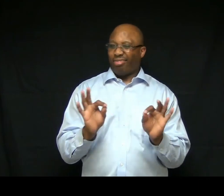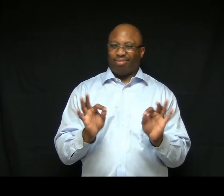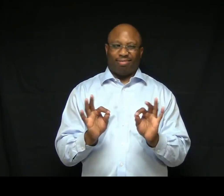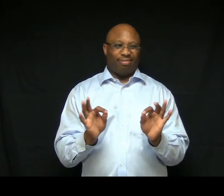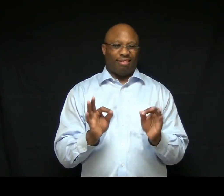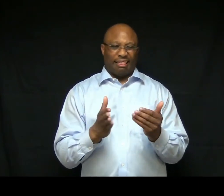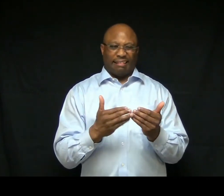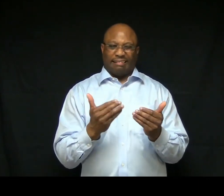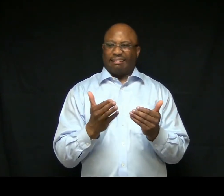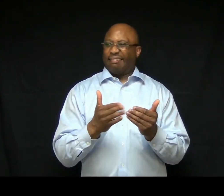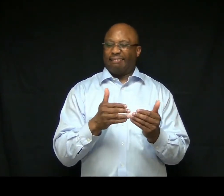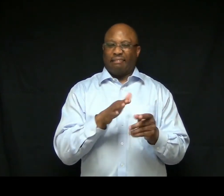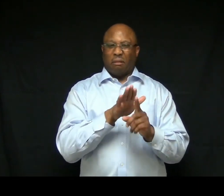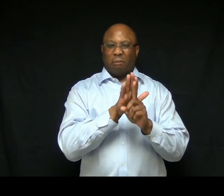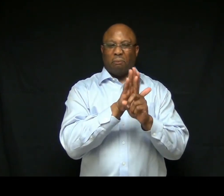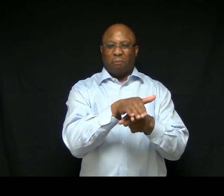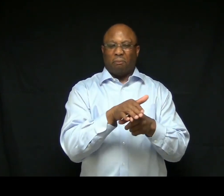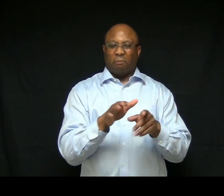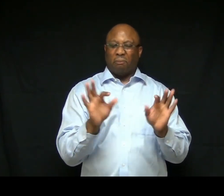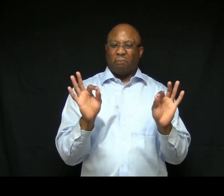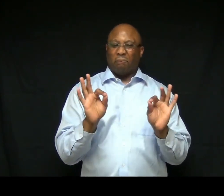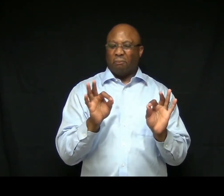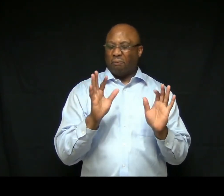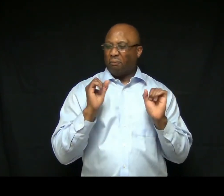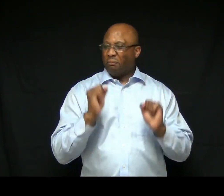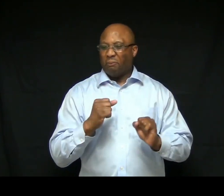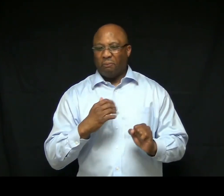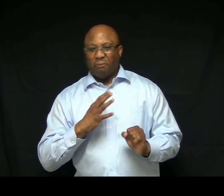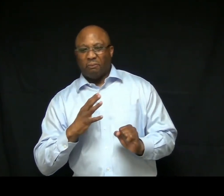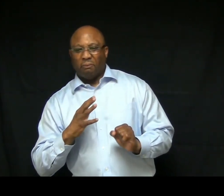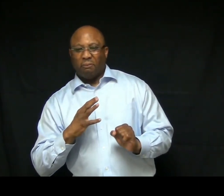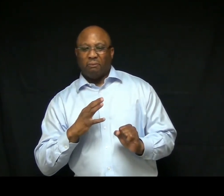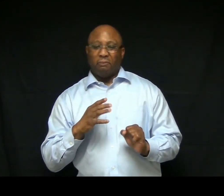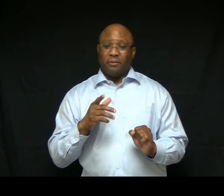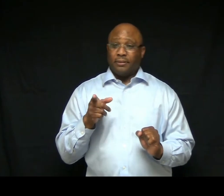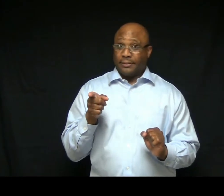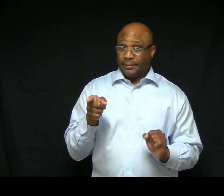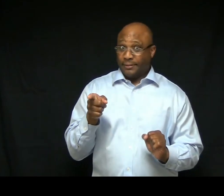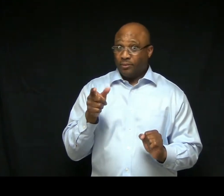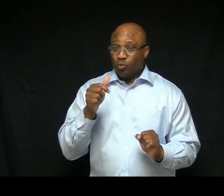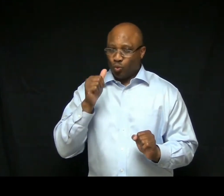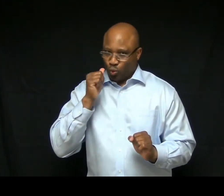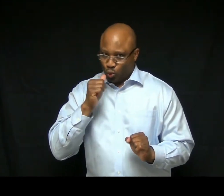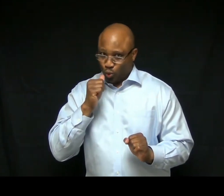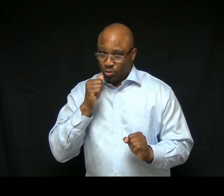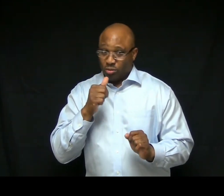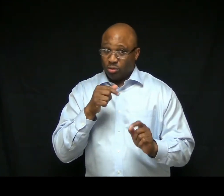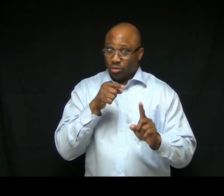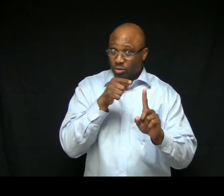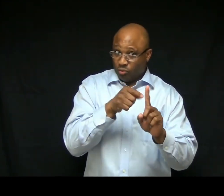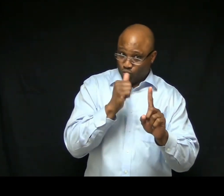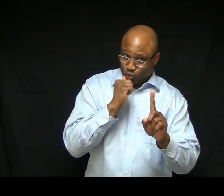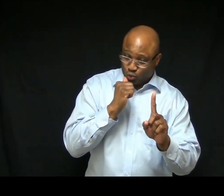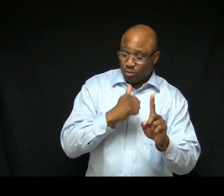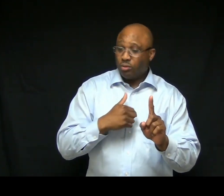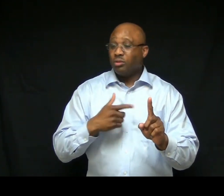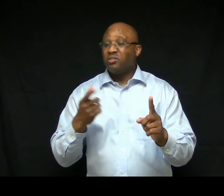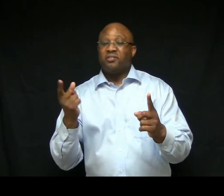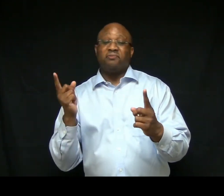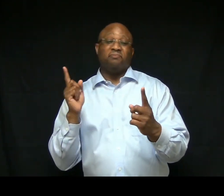who are easily intimidated. Bullying by girls usually targets another girl